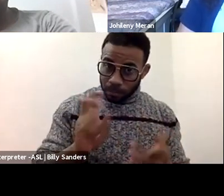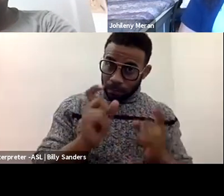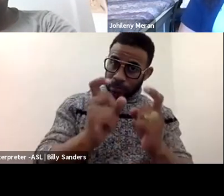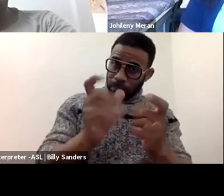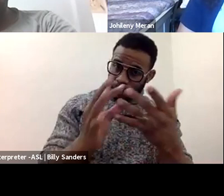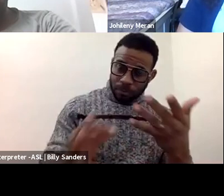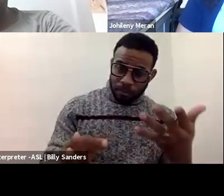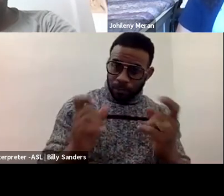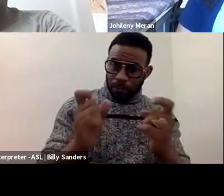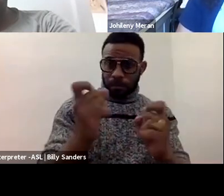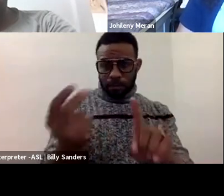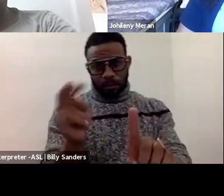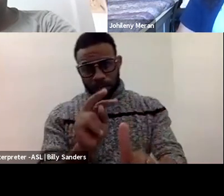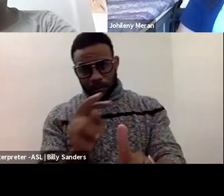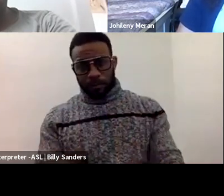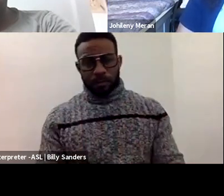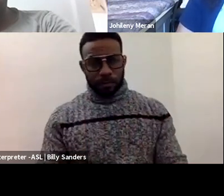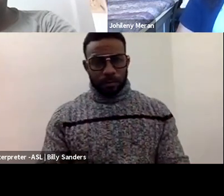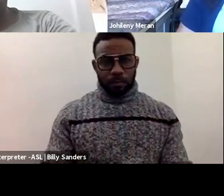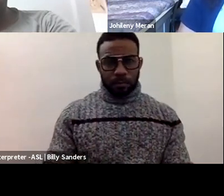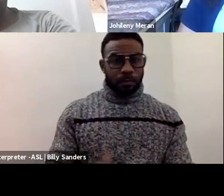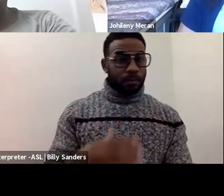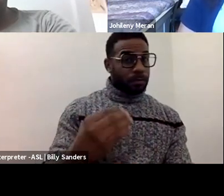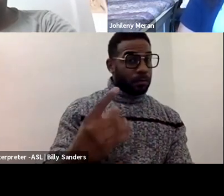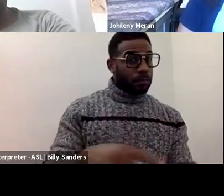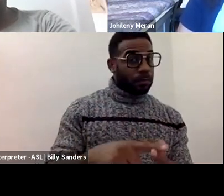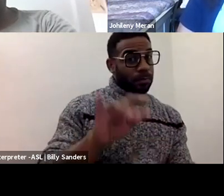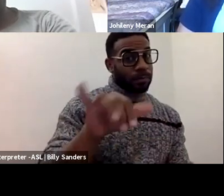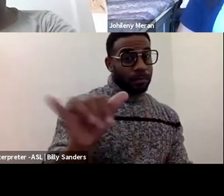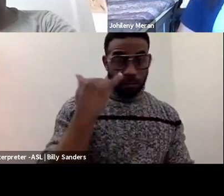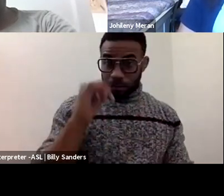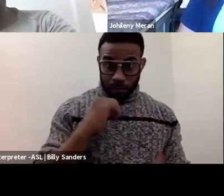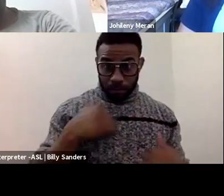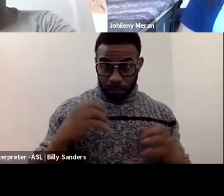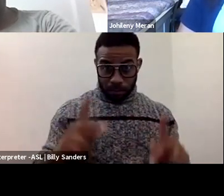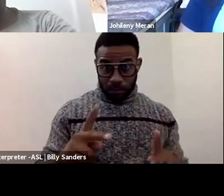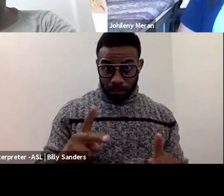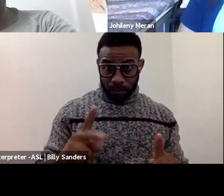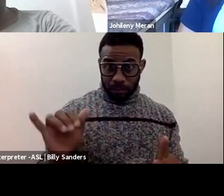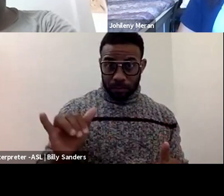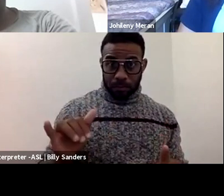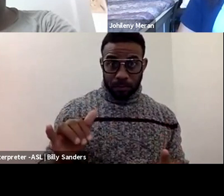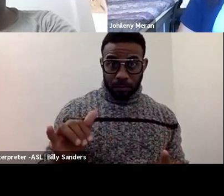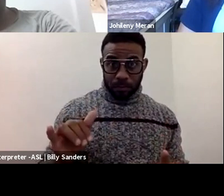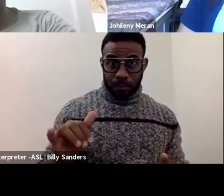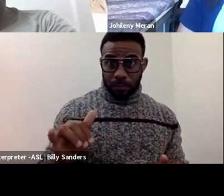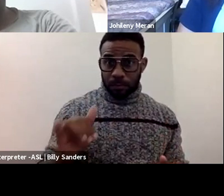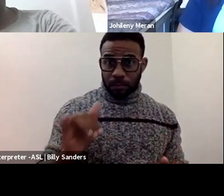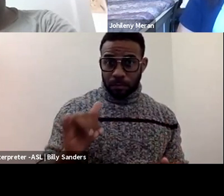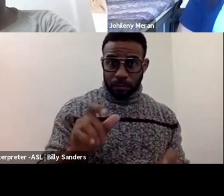and gives you perspectives. And like if you have an opportunity, it like you can have